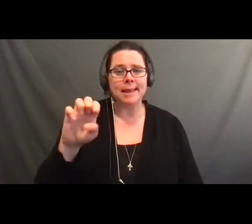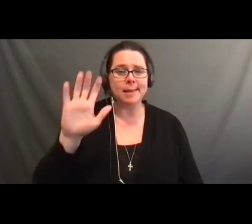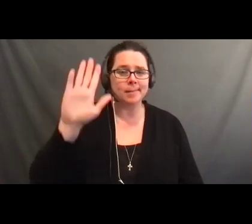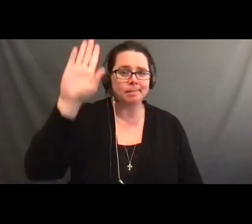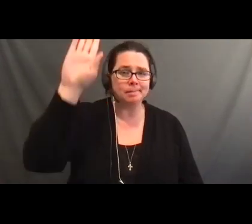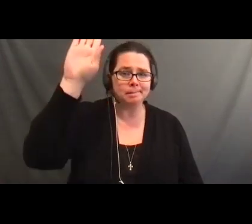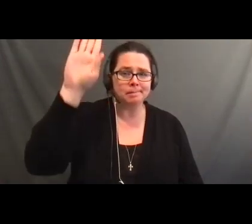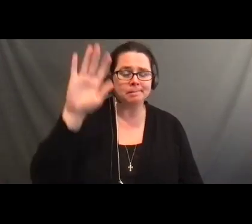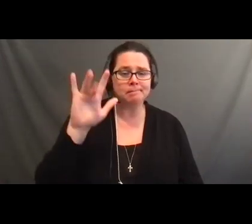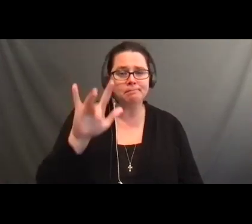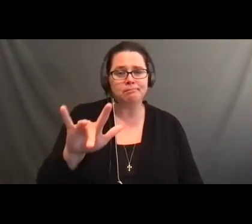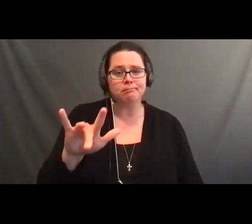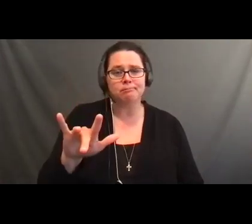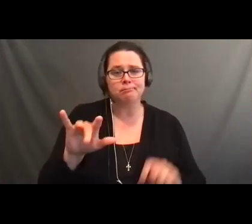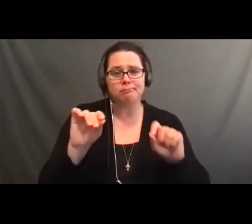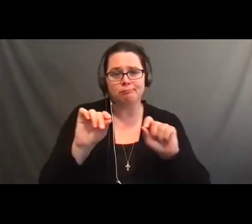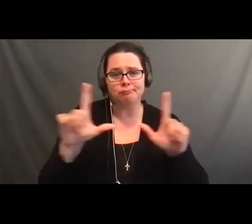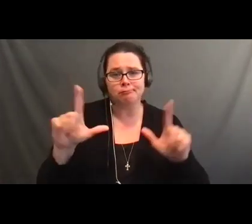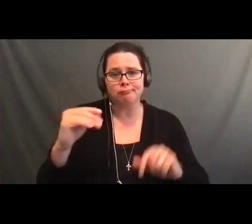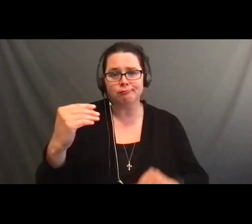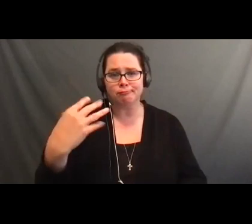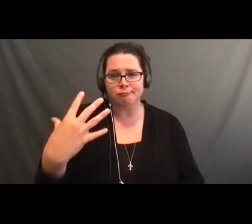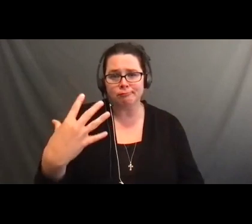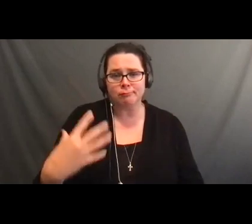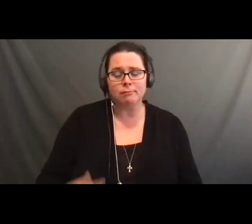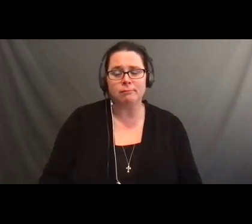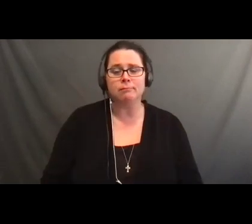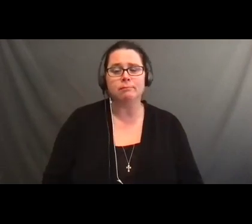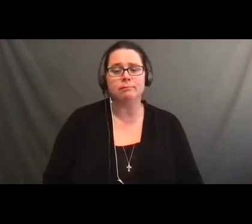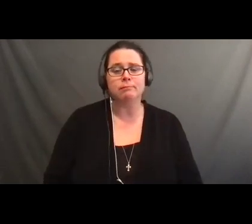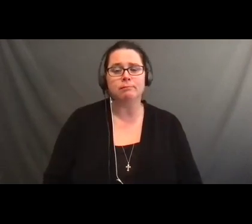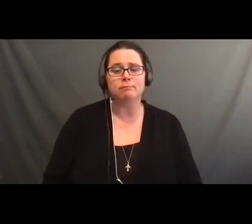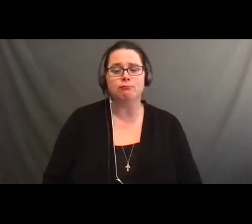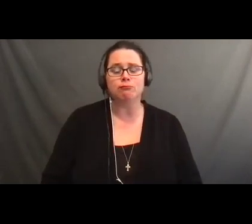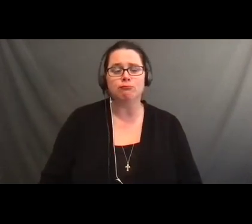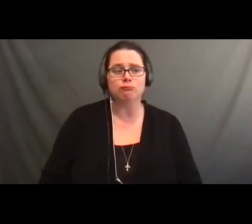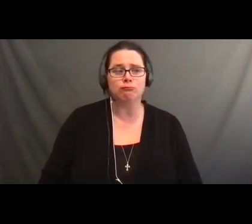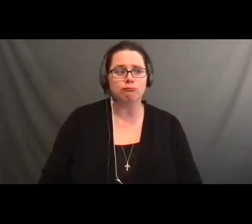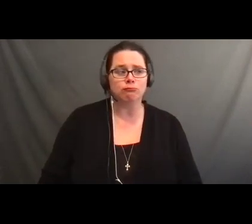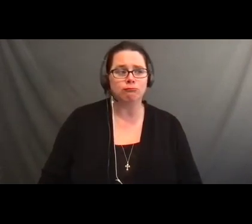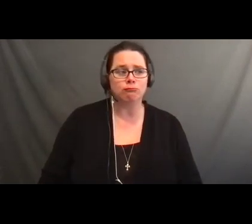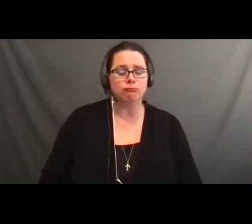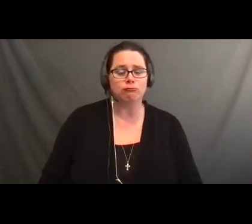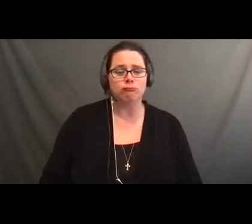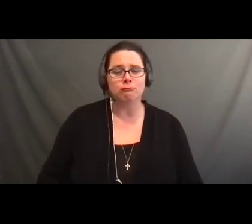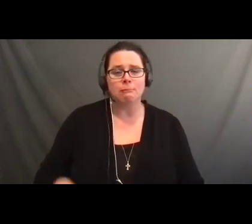to let her on so that she can ask you her question directly.